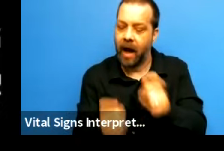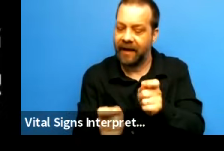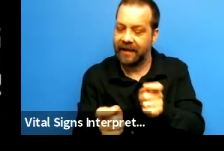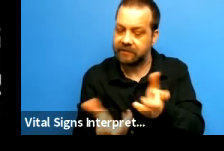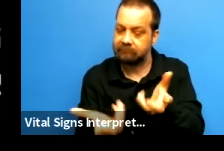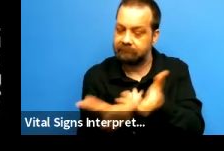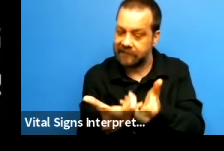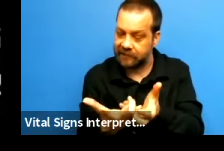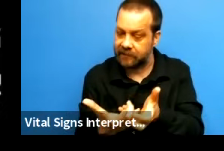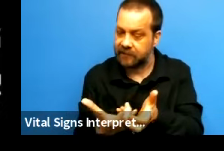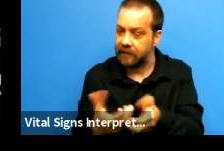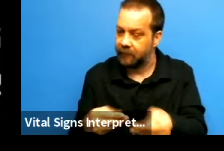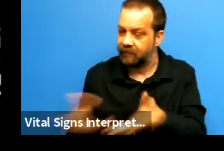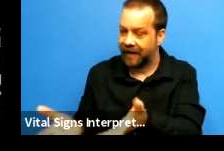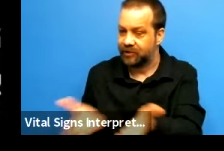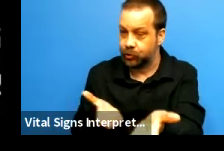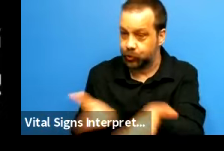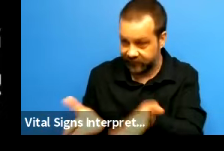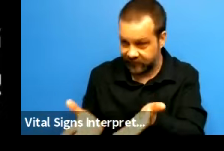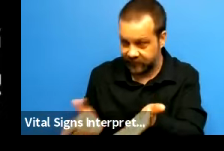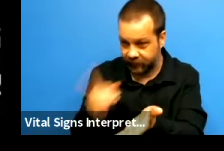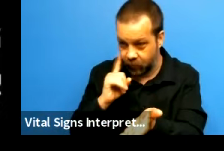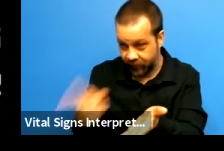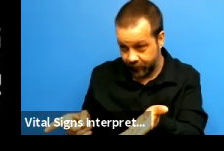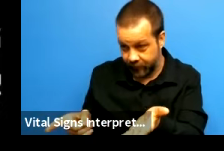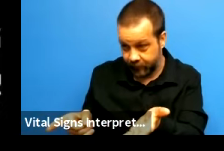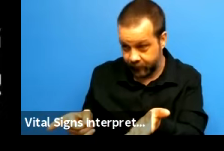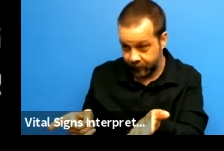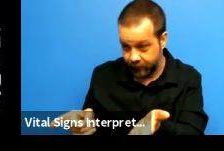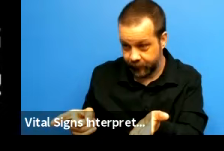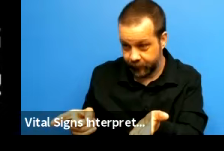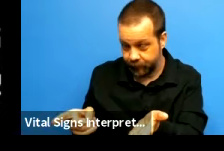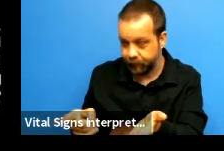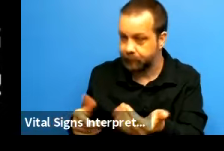that my business provides.